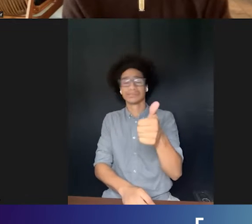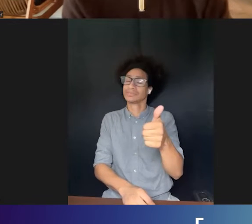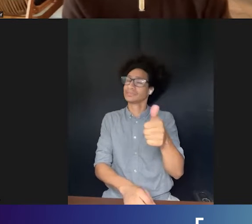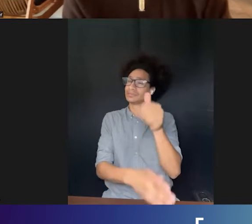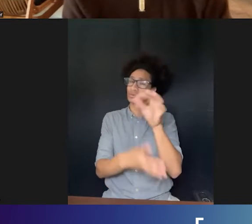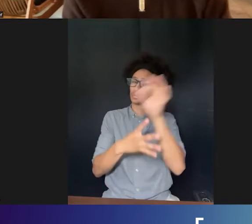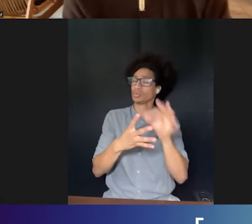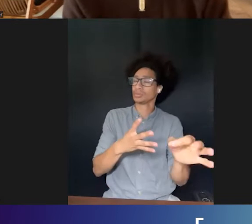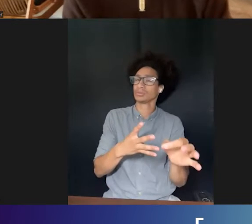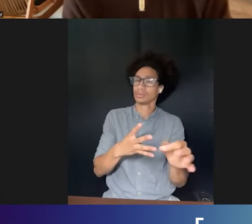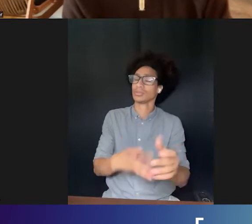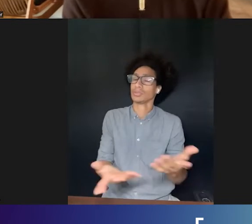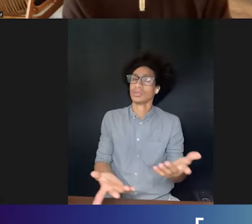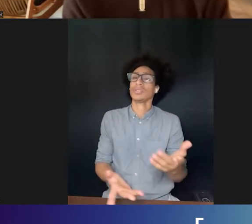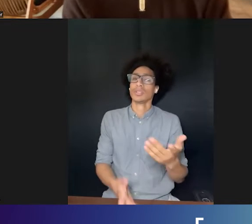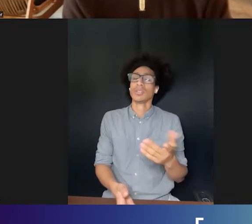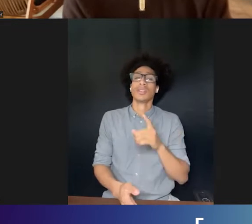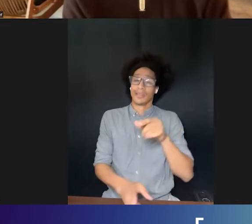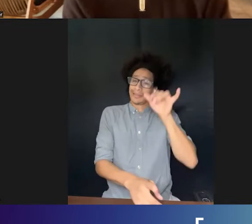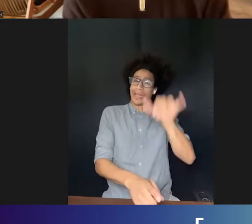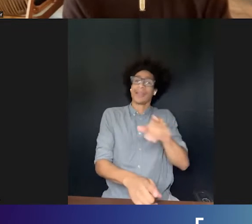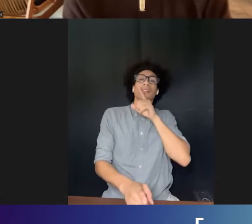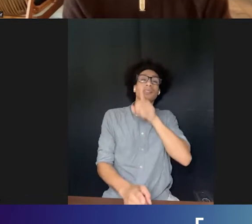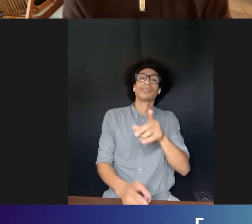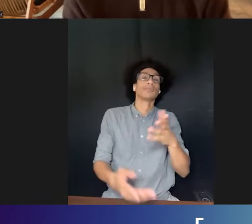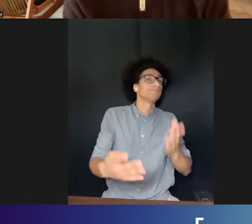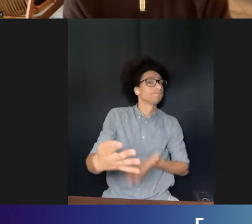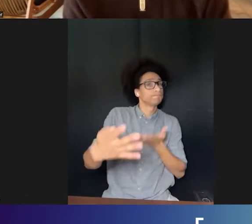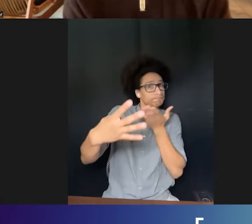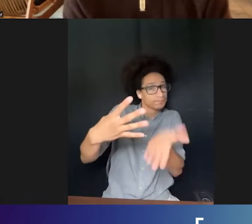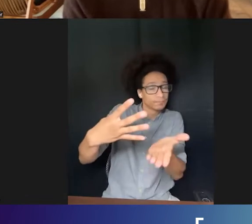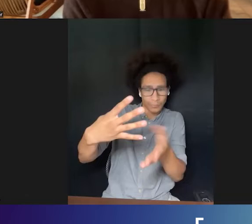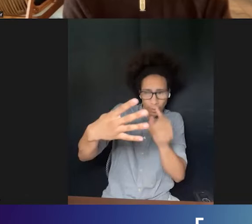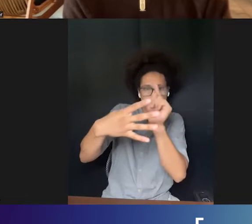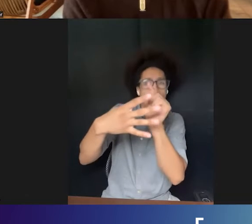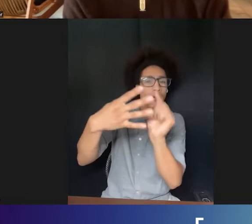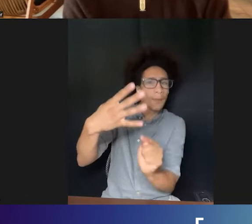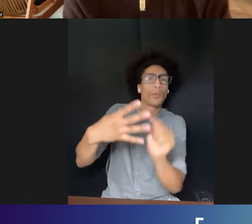it is just another one of your options that you need to look at very closely. So in this